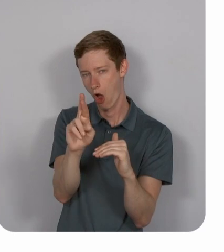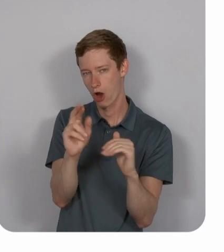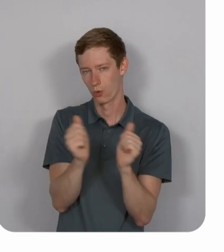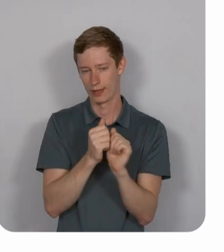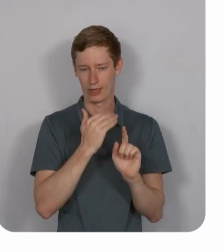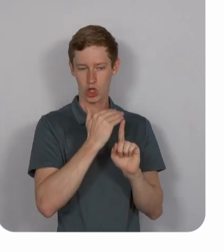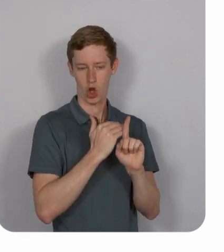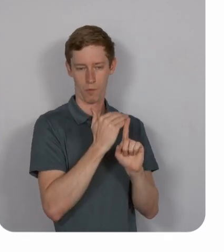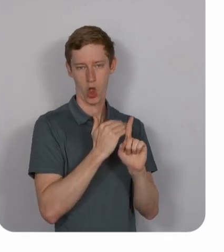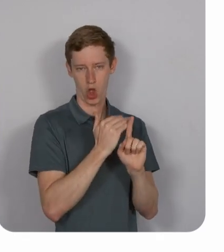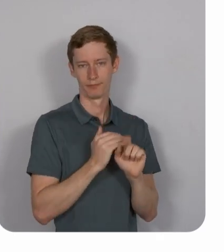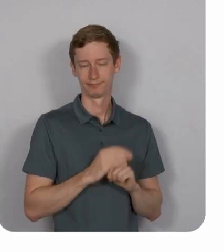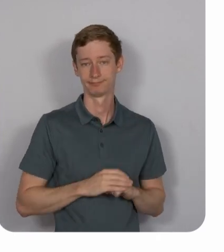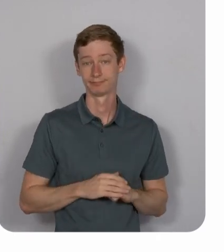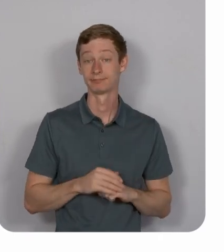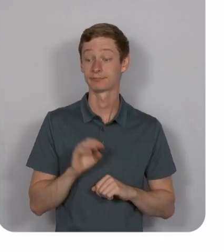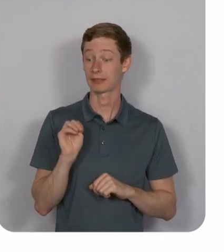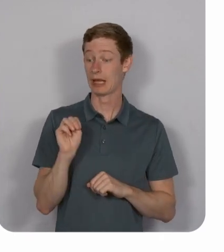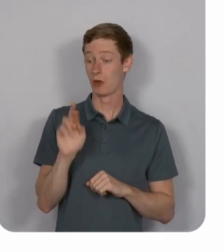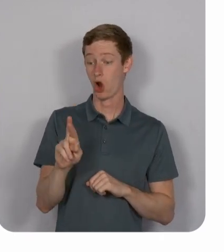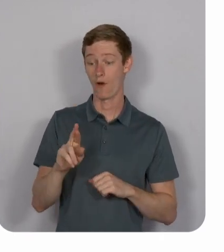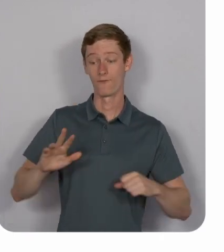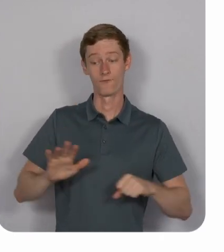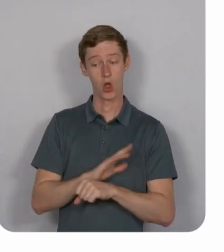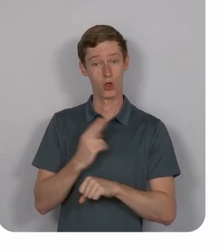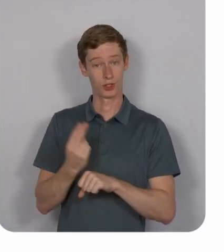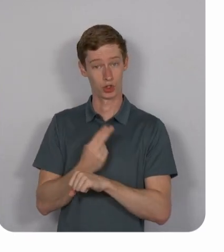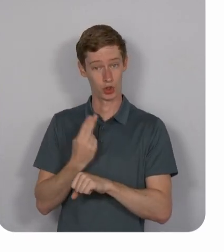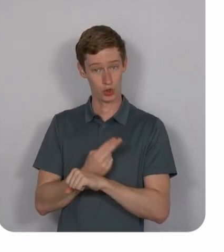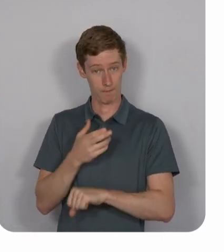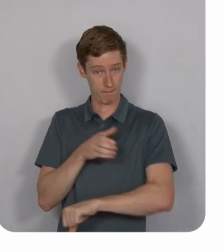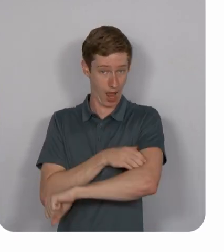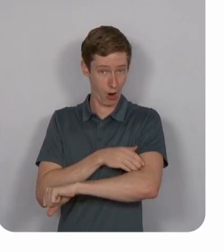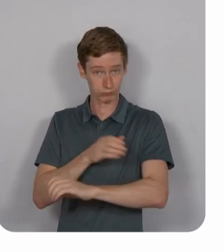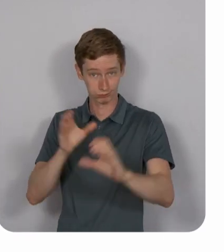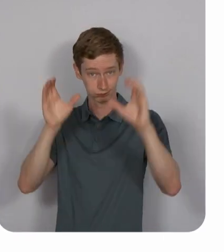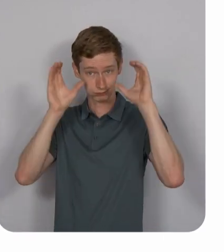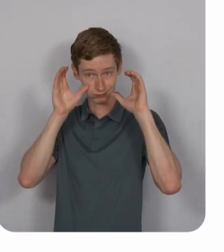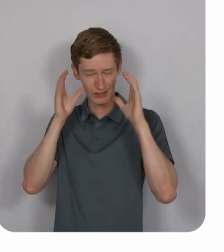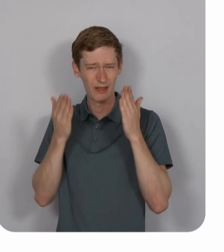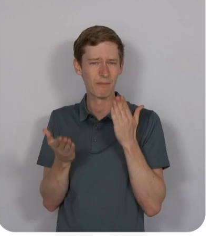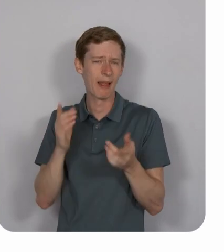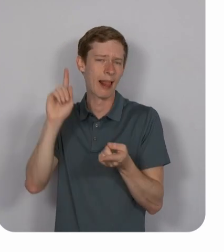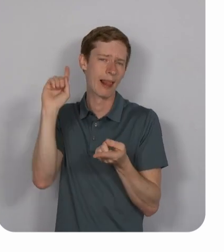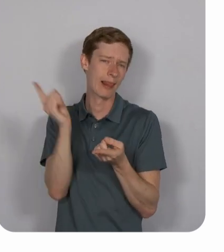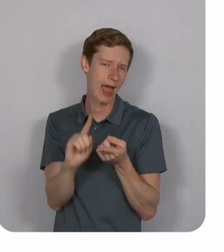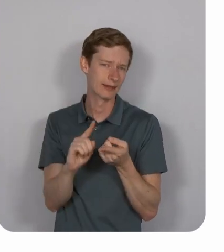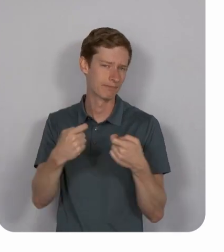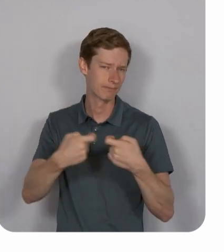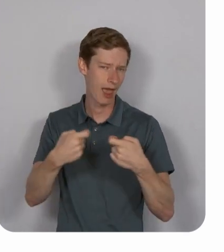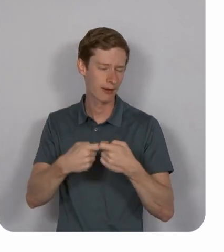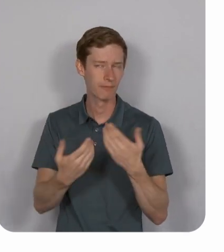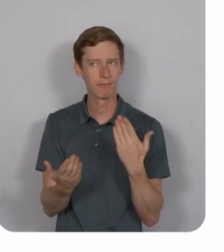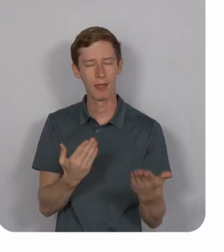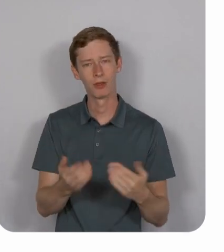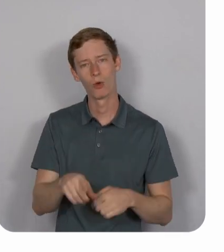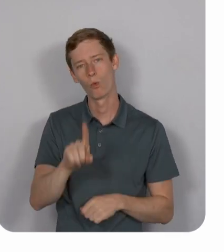An MR application that is making full use of the device may see battery life around an hour and a half instead of two+ hours.